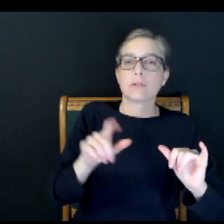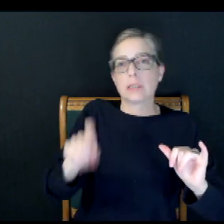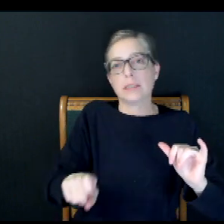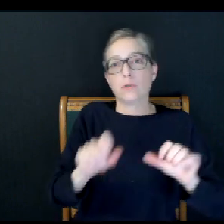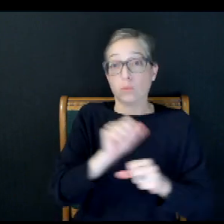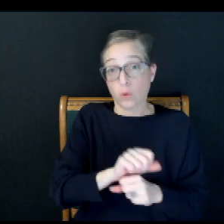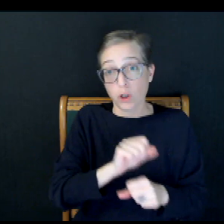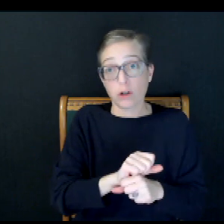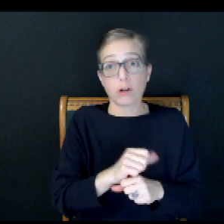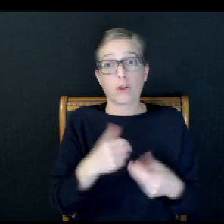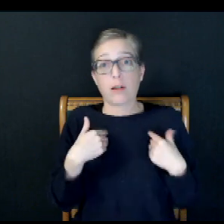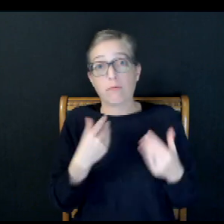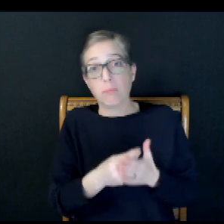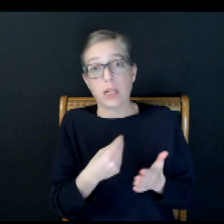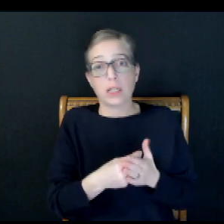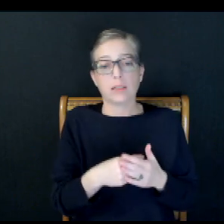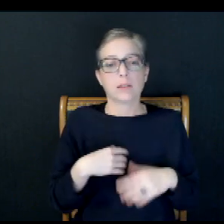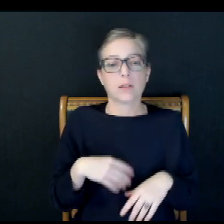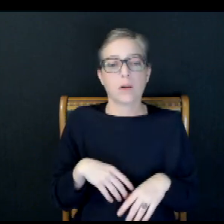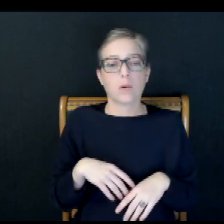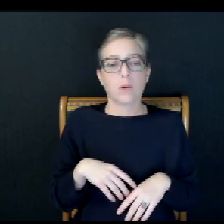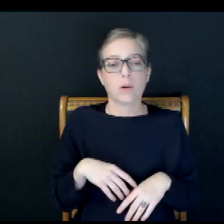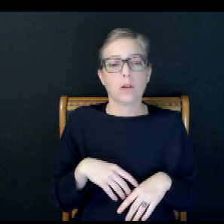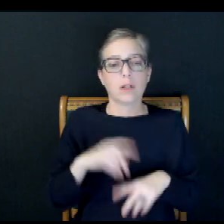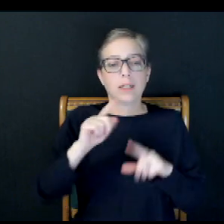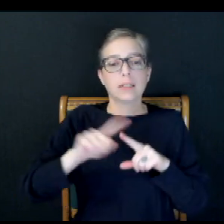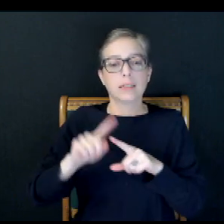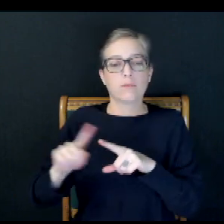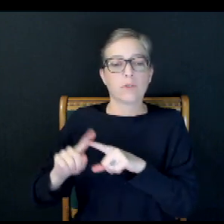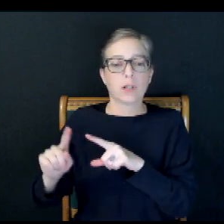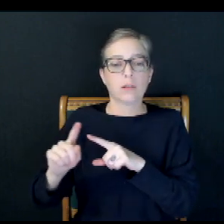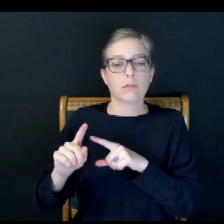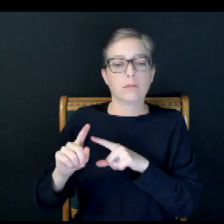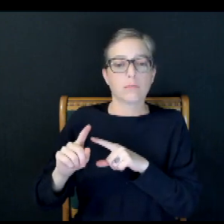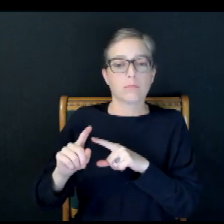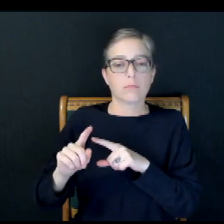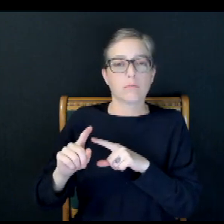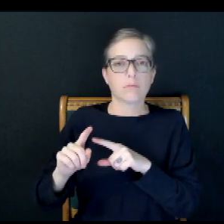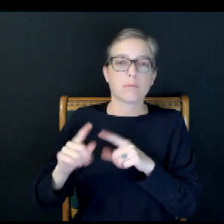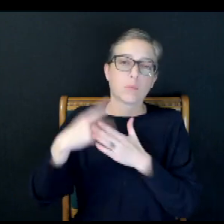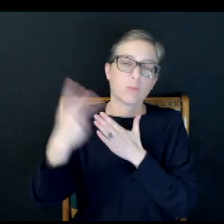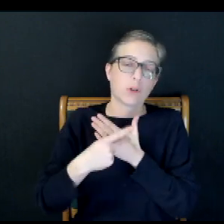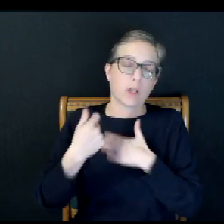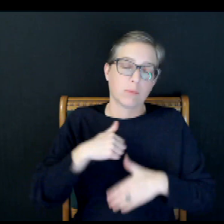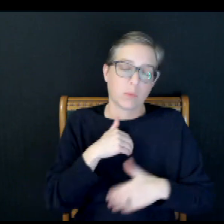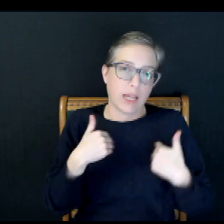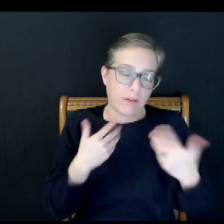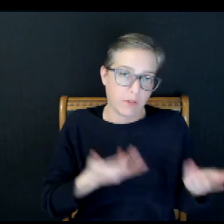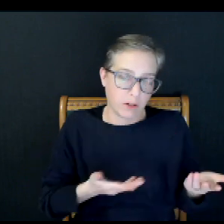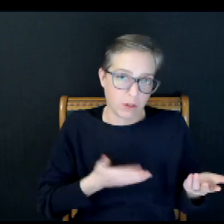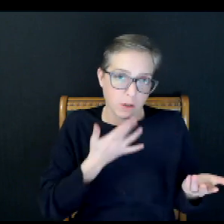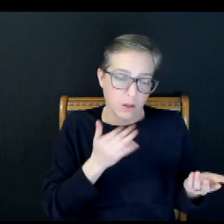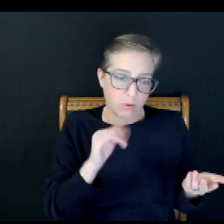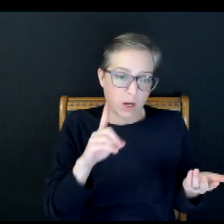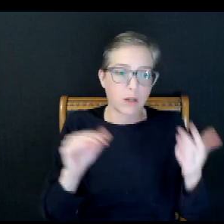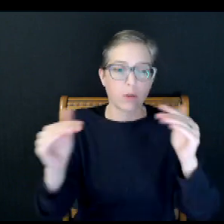The buy in programs we have in Colorado and Able accounts, next slide. Then the last one is accountability.